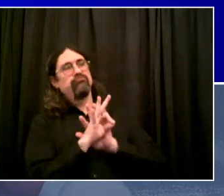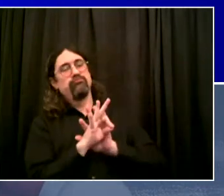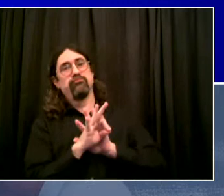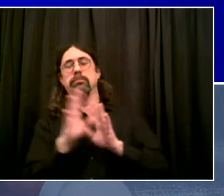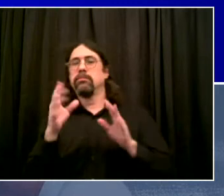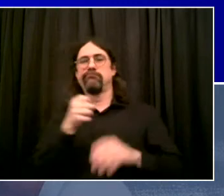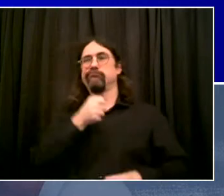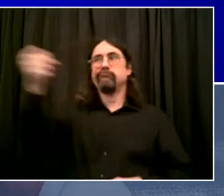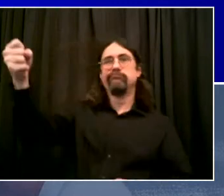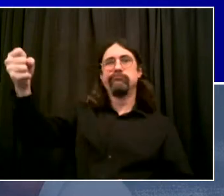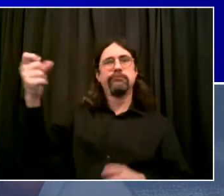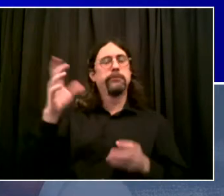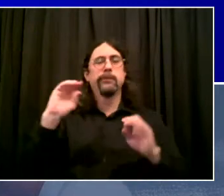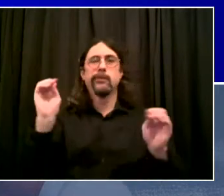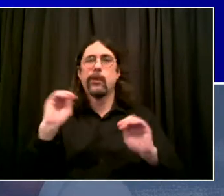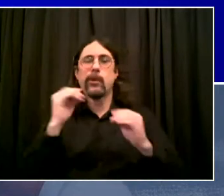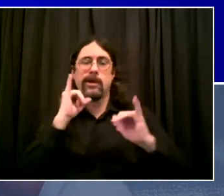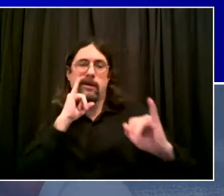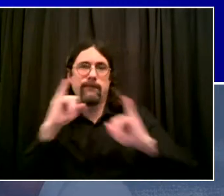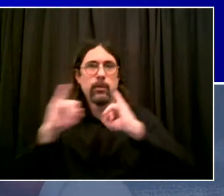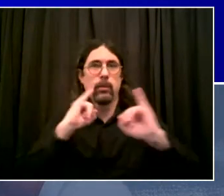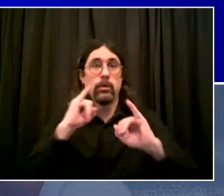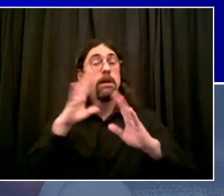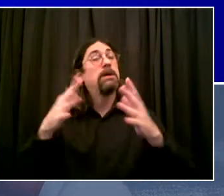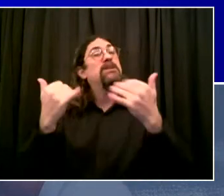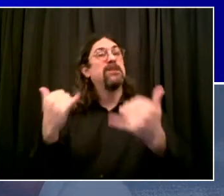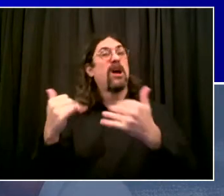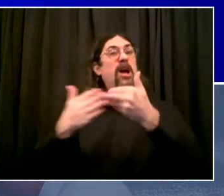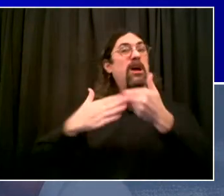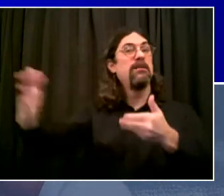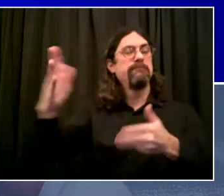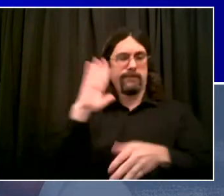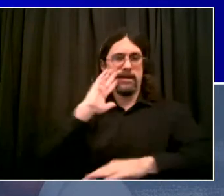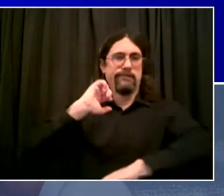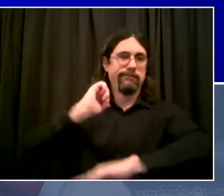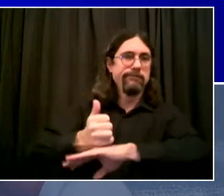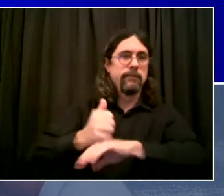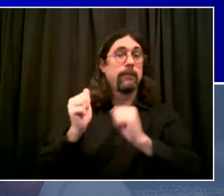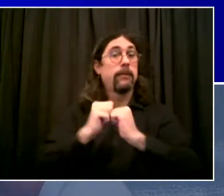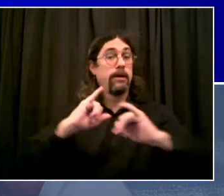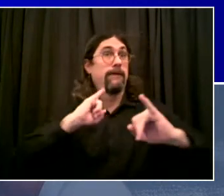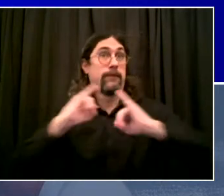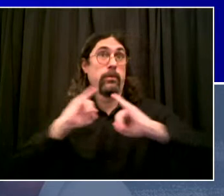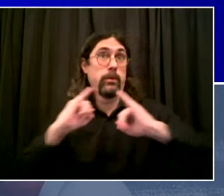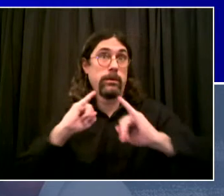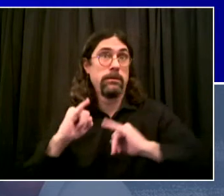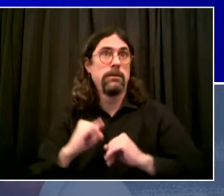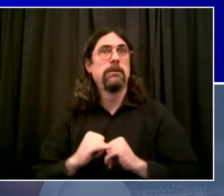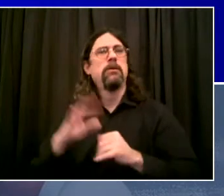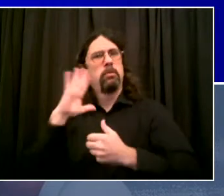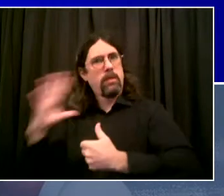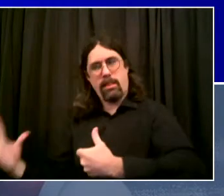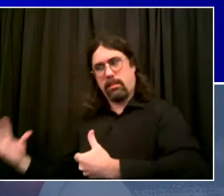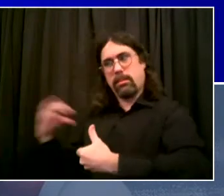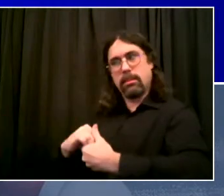DEPARTMENT AND COMMISSIONER WILL PROVIDE TO THE COUNCIL IN THAT AREA 3 TO 5